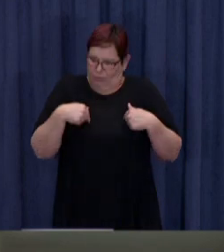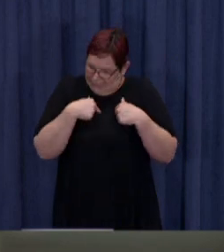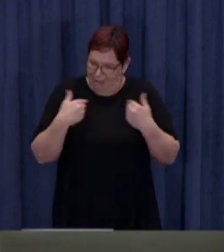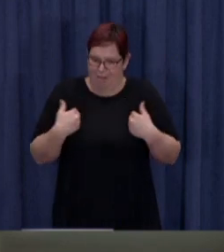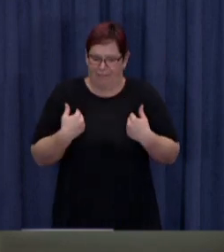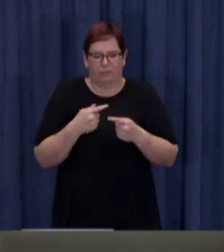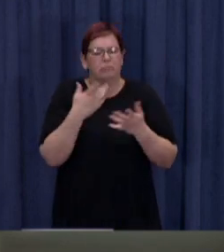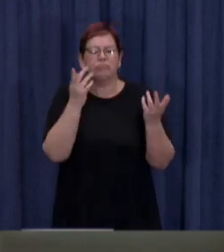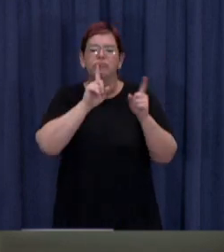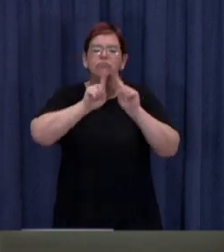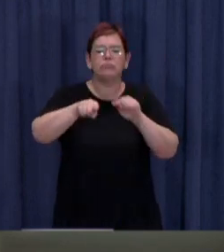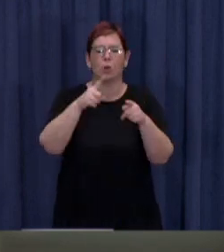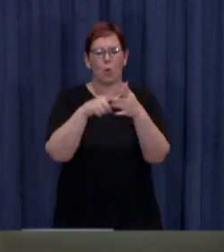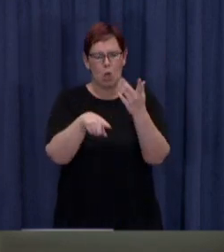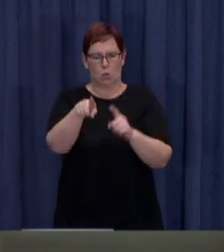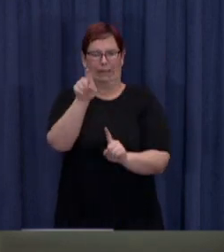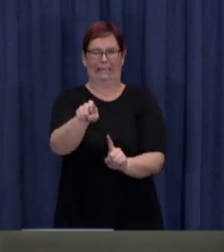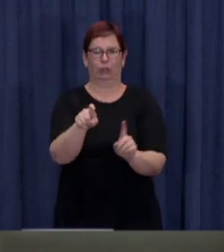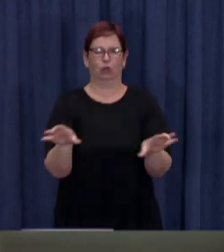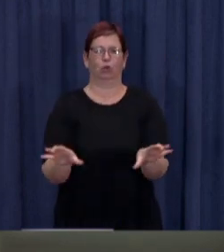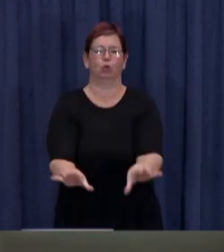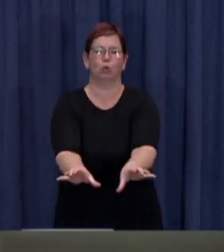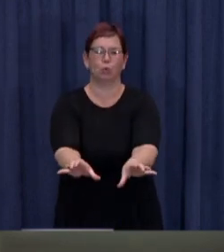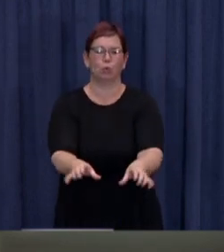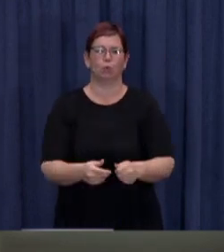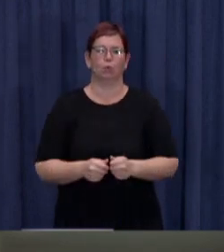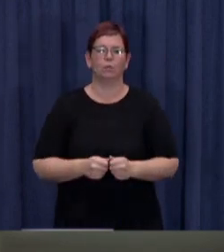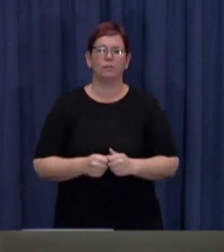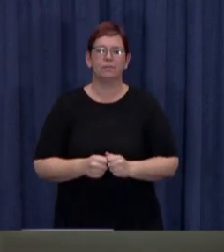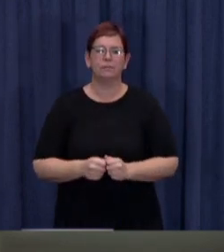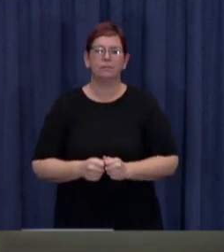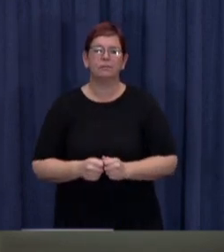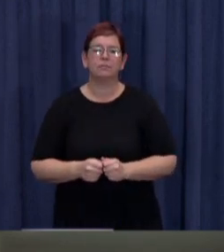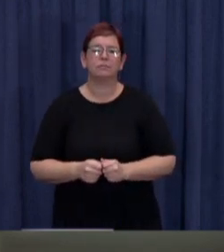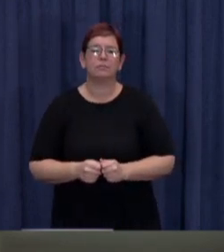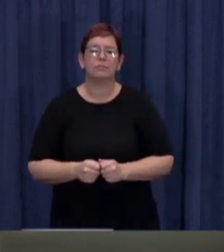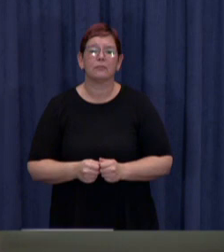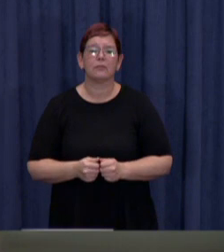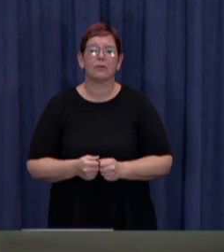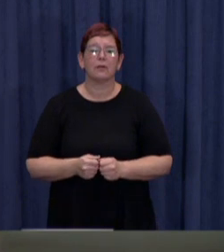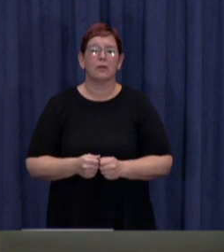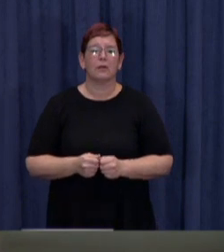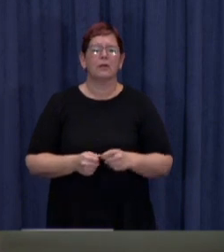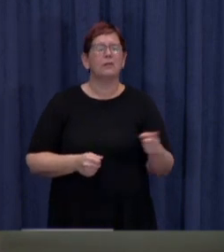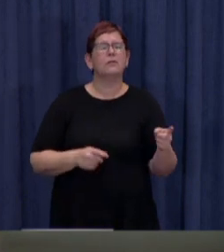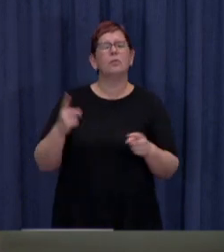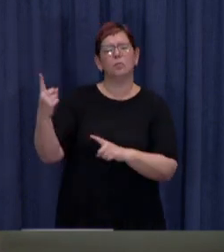I don't know why you'd have to ask someone else that quite the answer to that question I know it did not happen during the ice storm because there was a